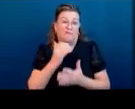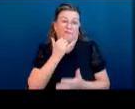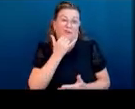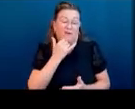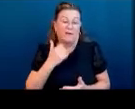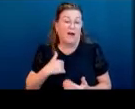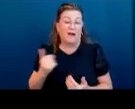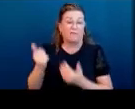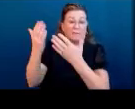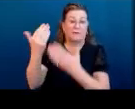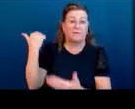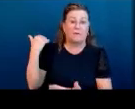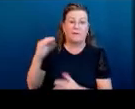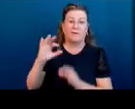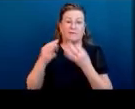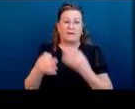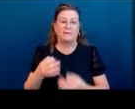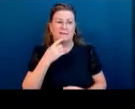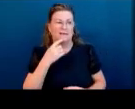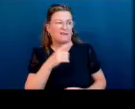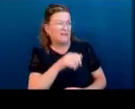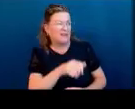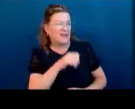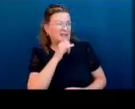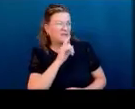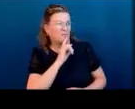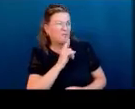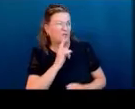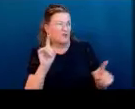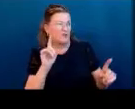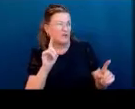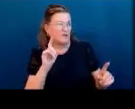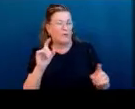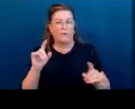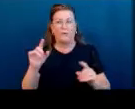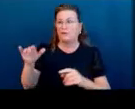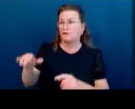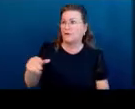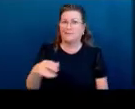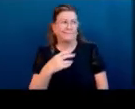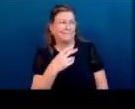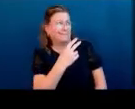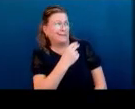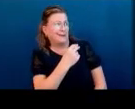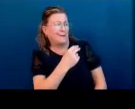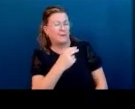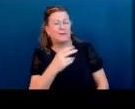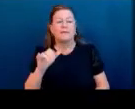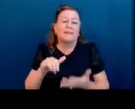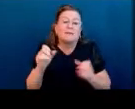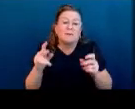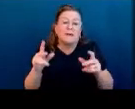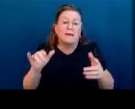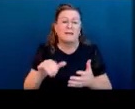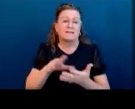family's been like, that did not work, or the child's been like, No, and that's okay. That's just information. I always use the